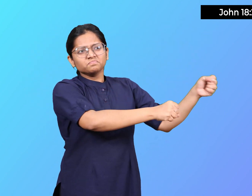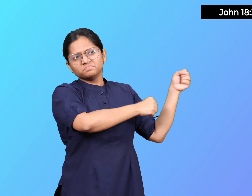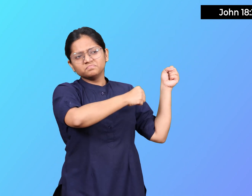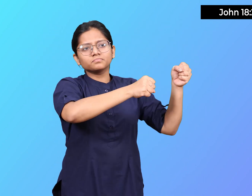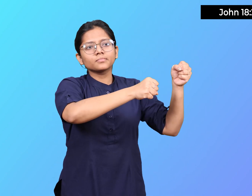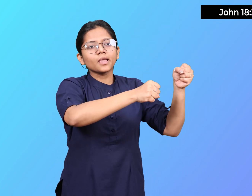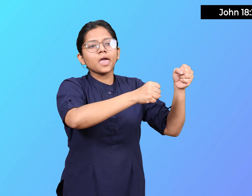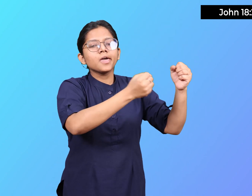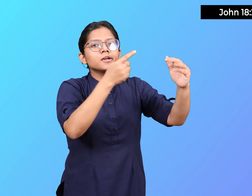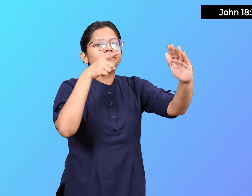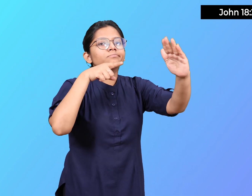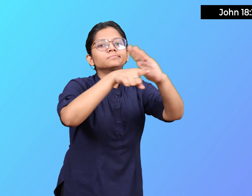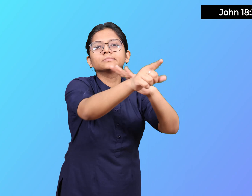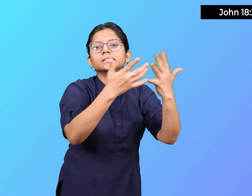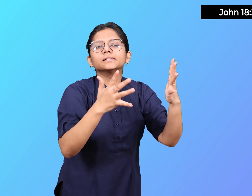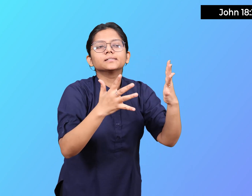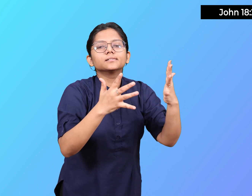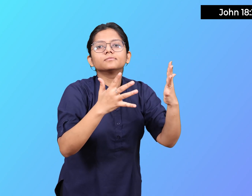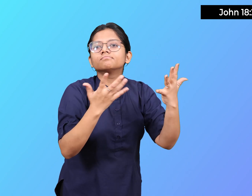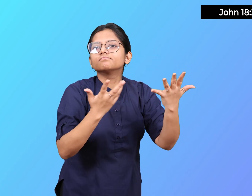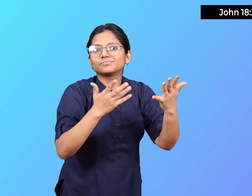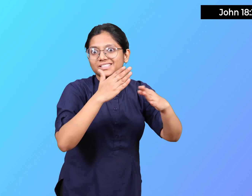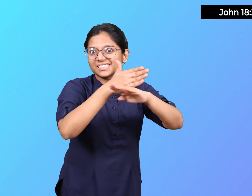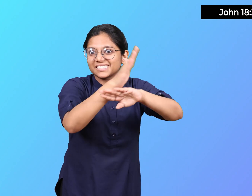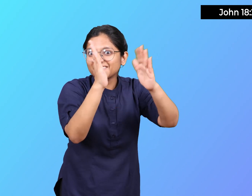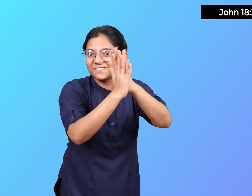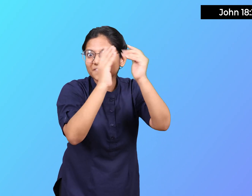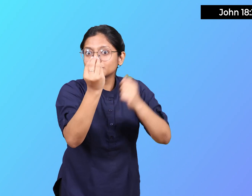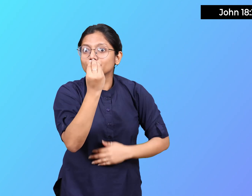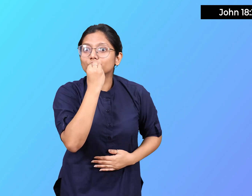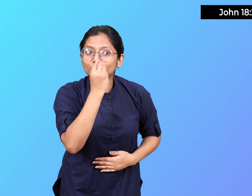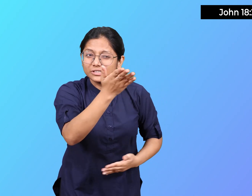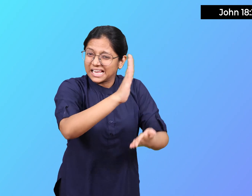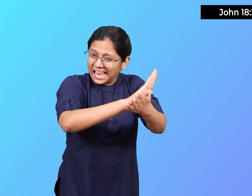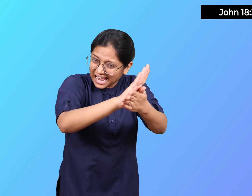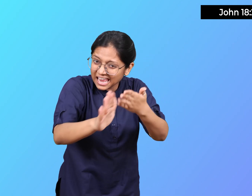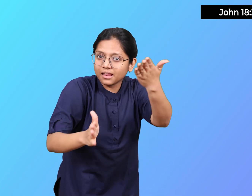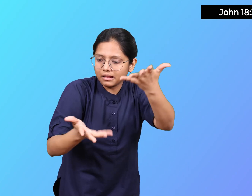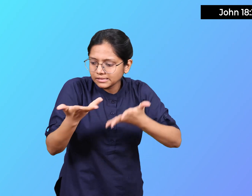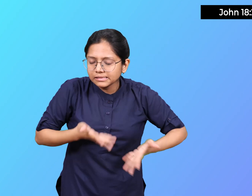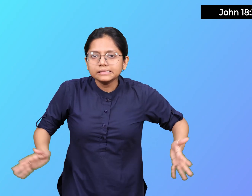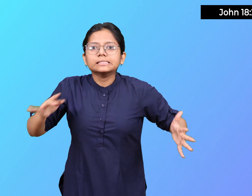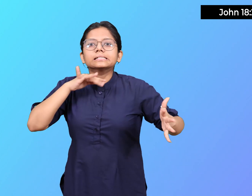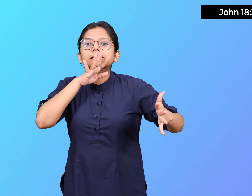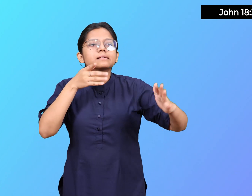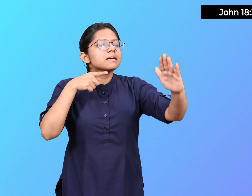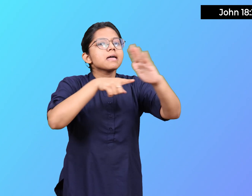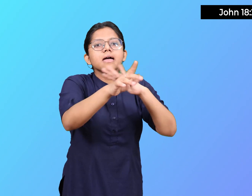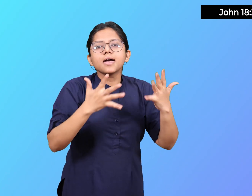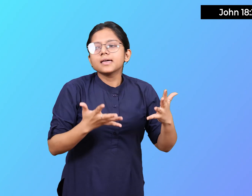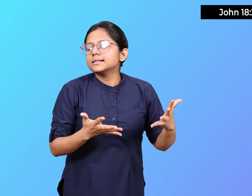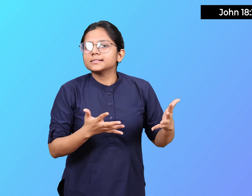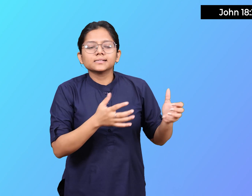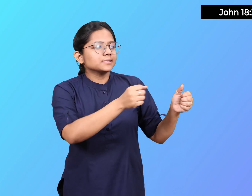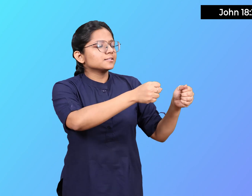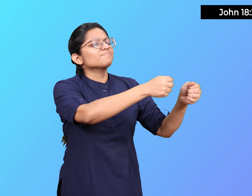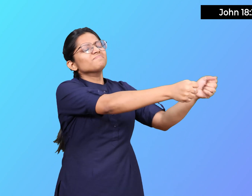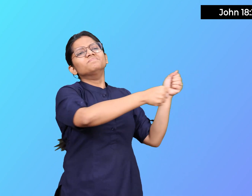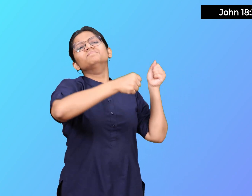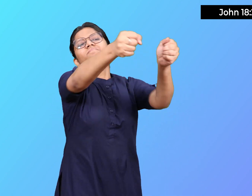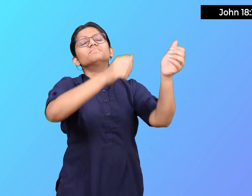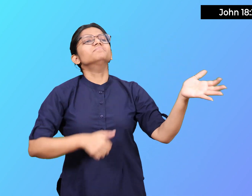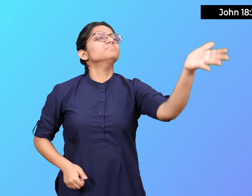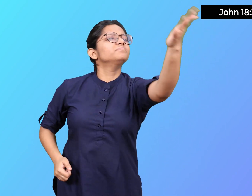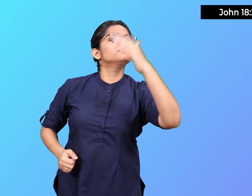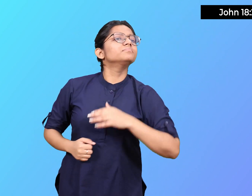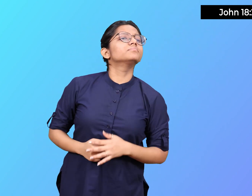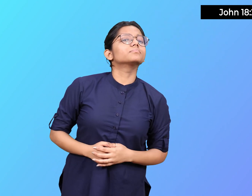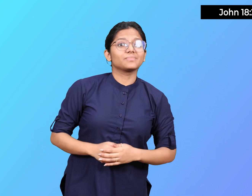The Jews would not go inside the palace. They did not want to make themselves unclean, because they wanted to eat the Passover meal.